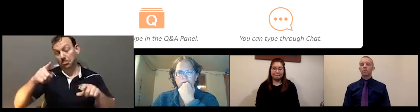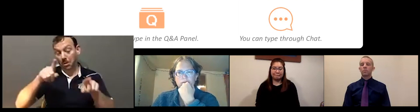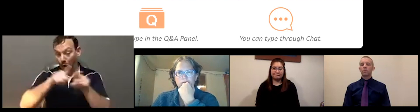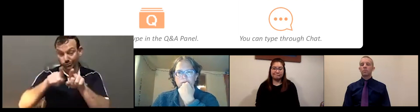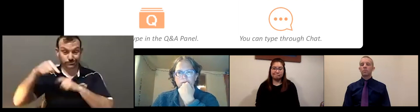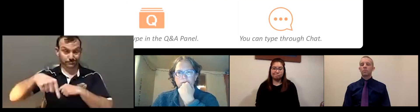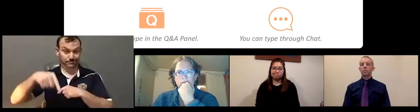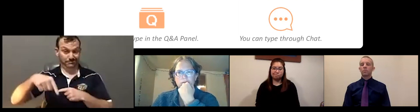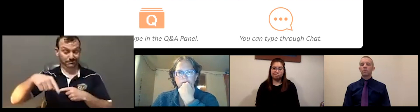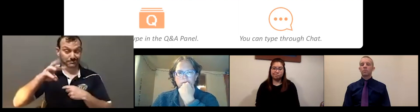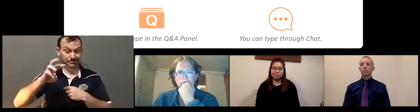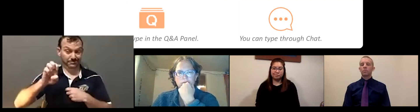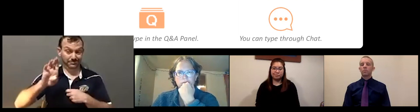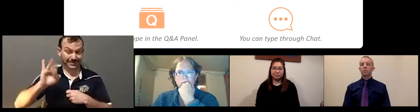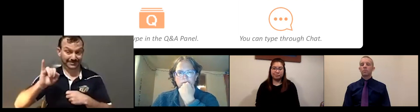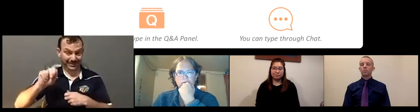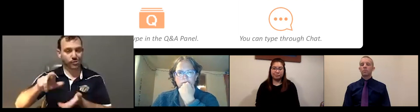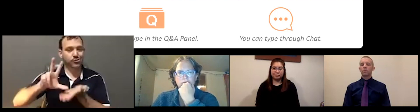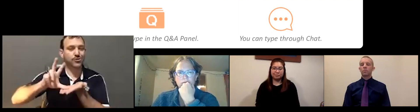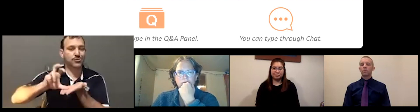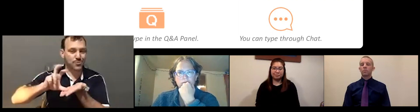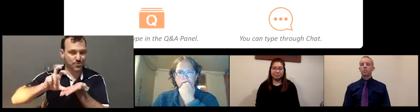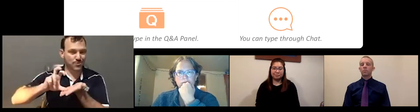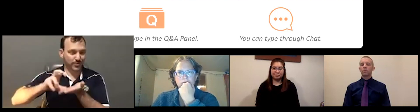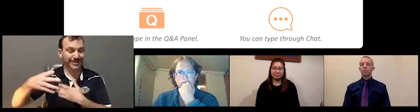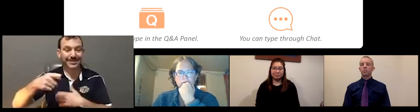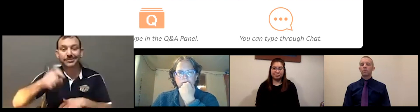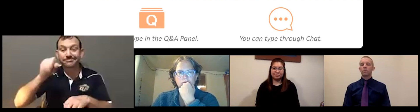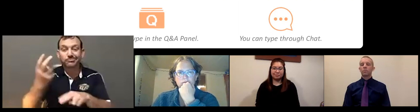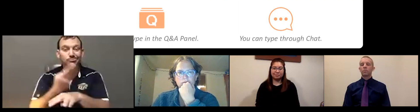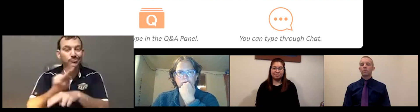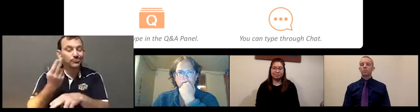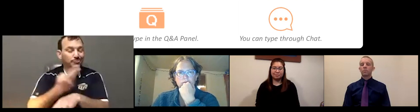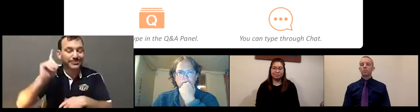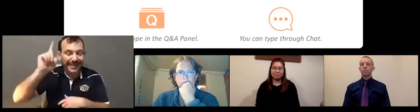This webinar is also being recorded for later use,